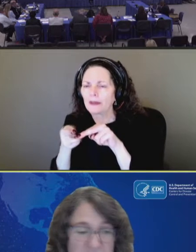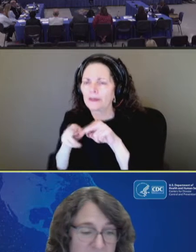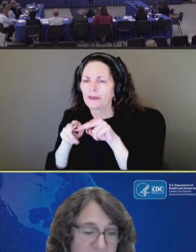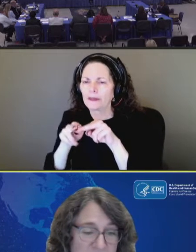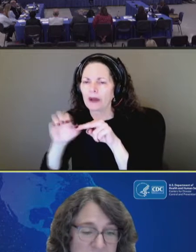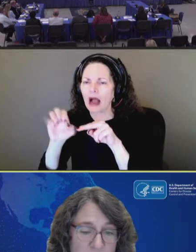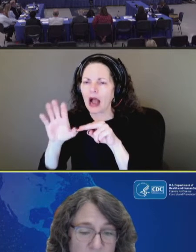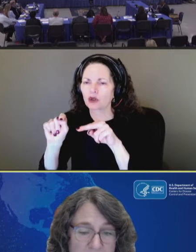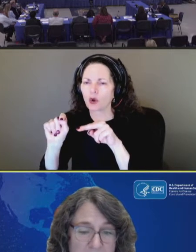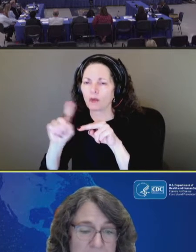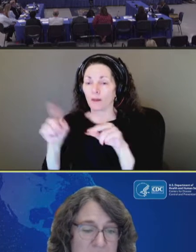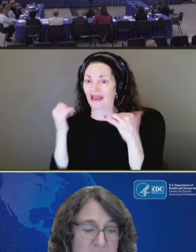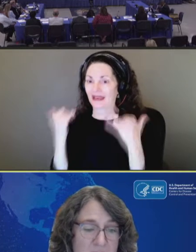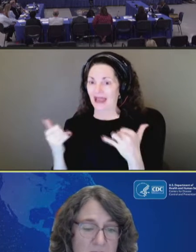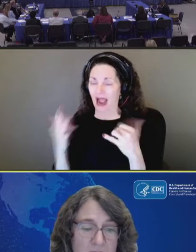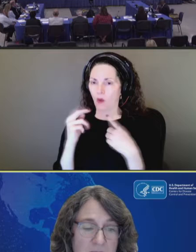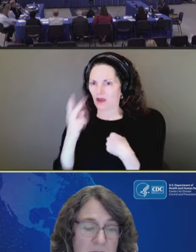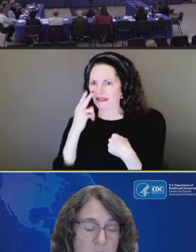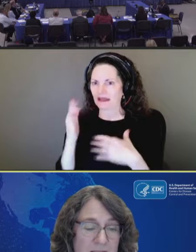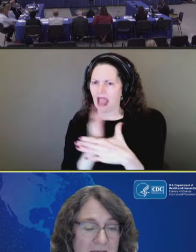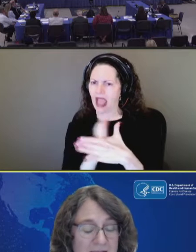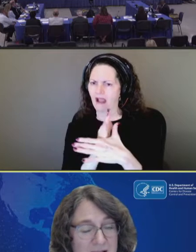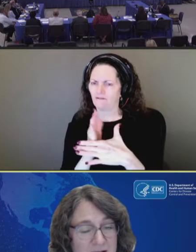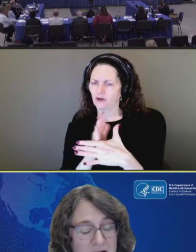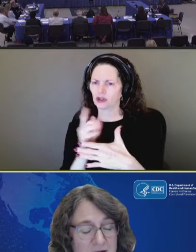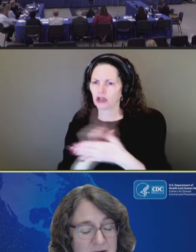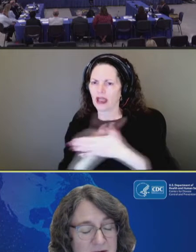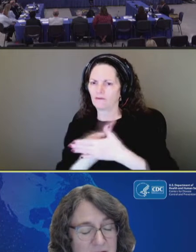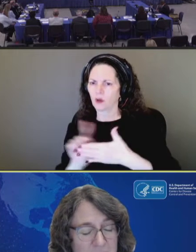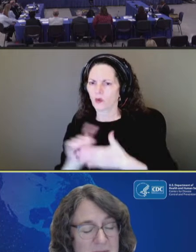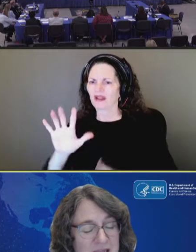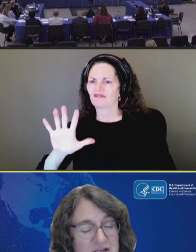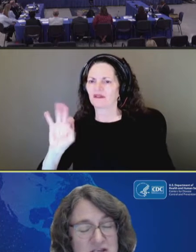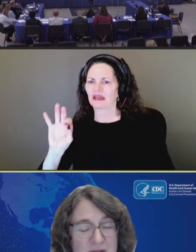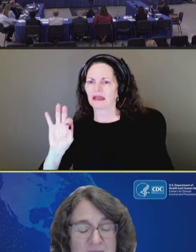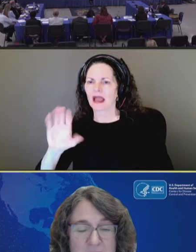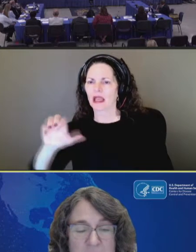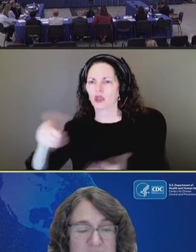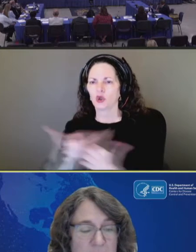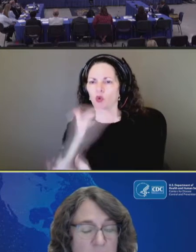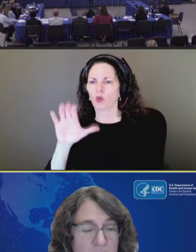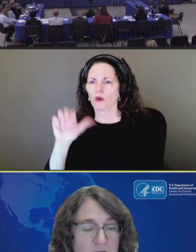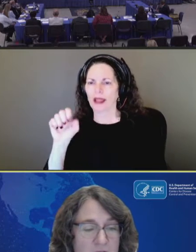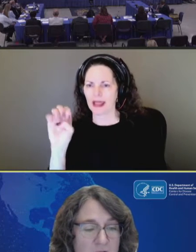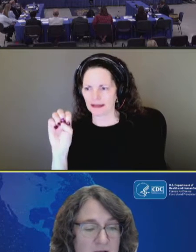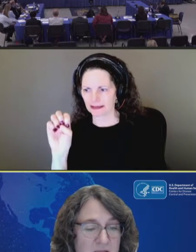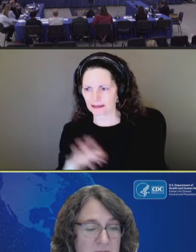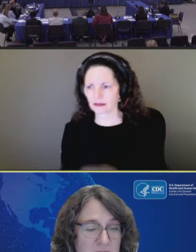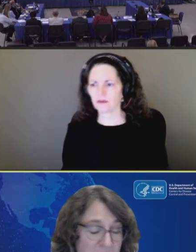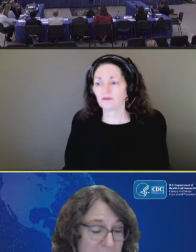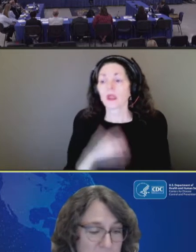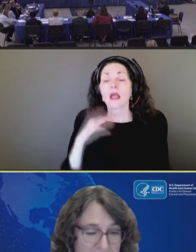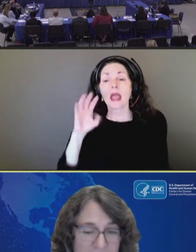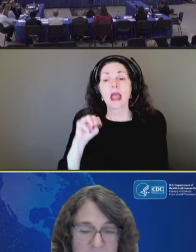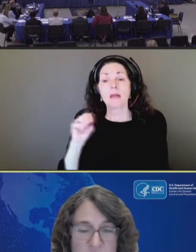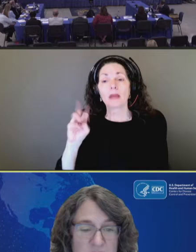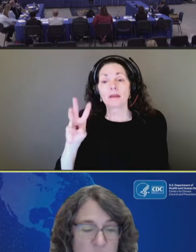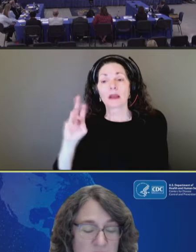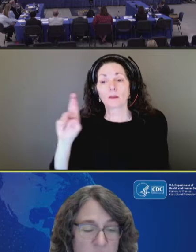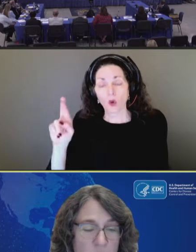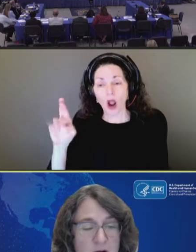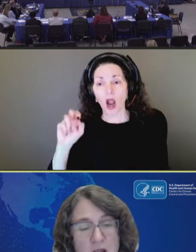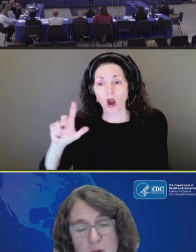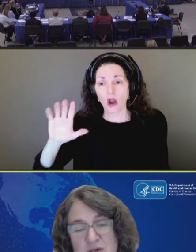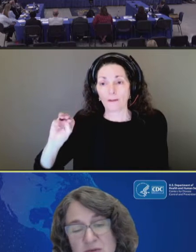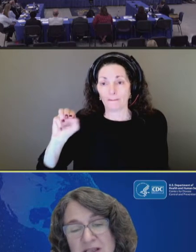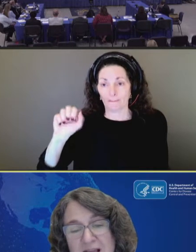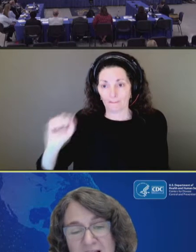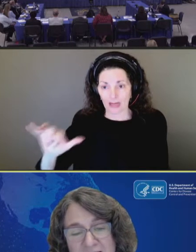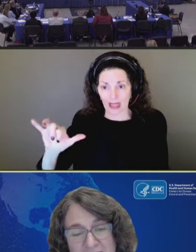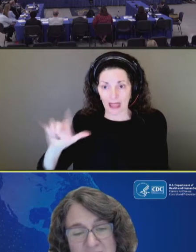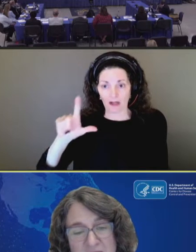59 cases per week. We had a publication in the MMWR in late May of 2024 which really highlighted